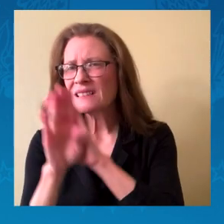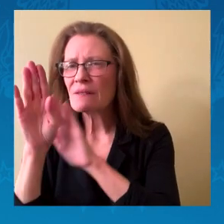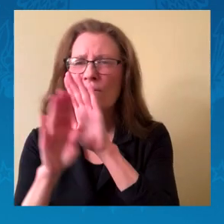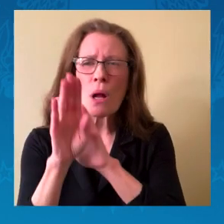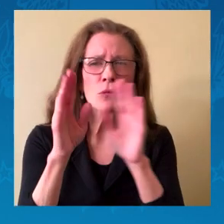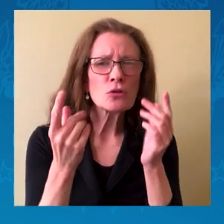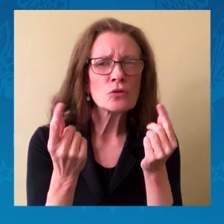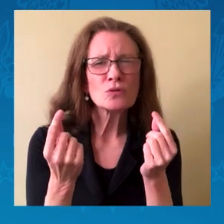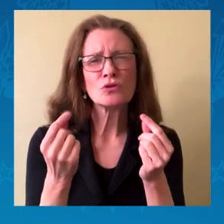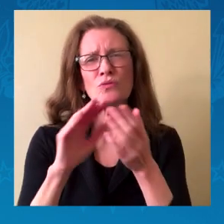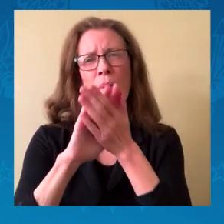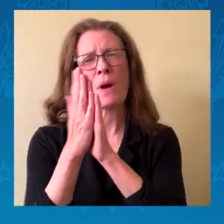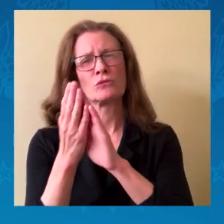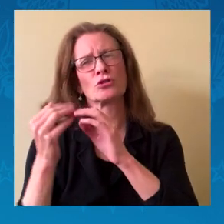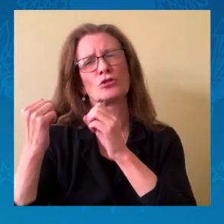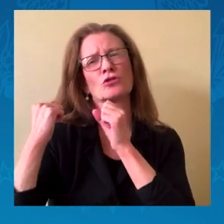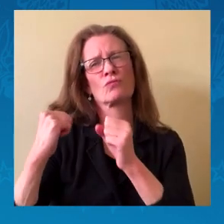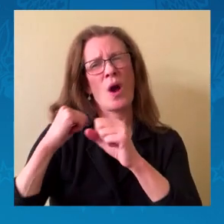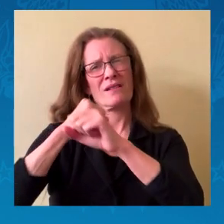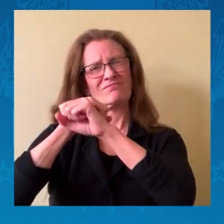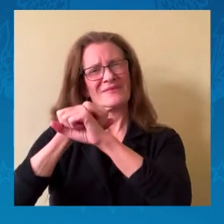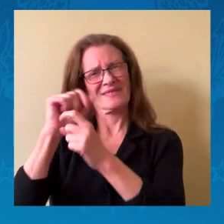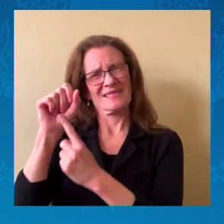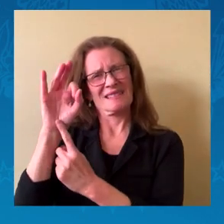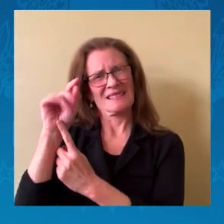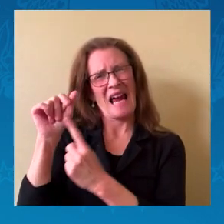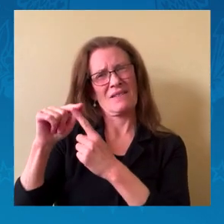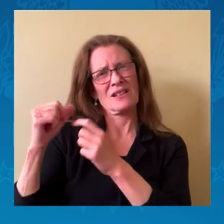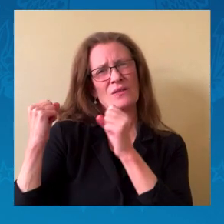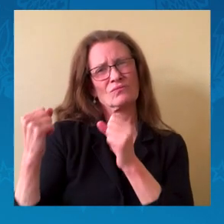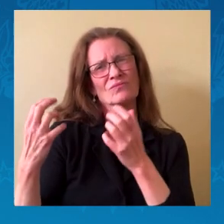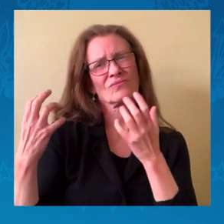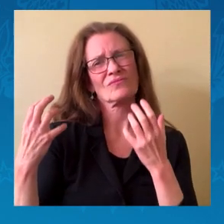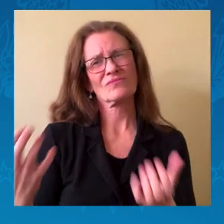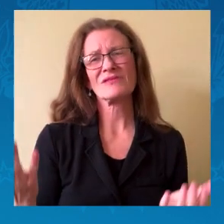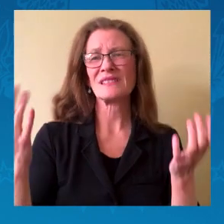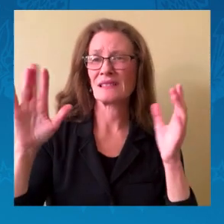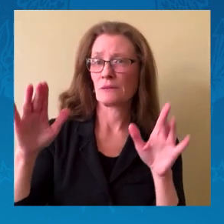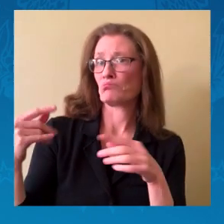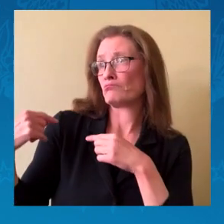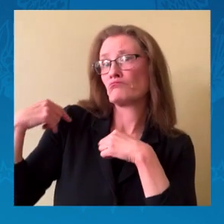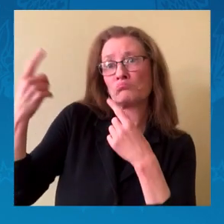of space activities. But frankly, we've fallen short in addressing the risks of inadvertent conflict